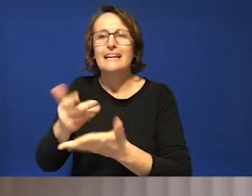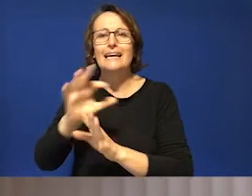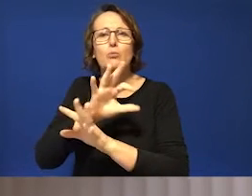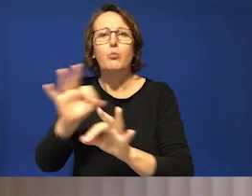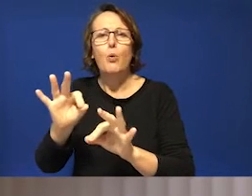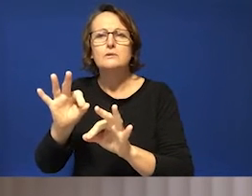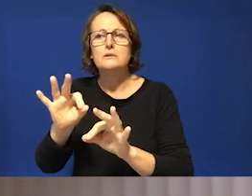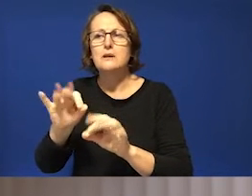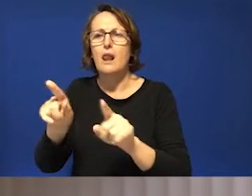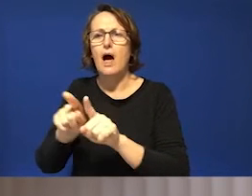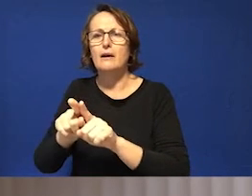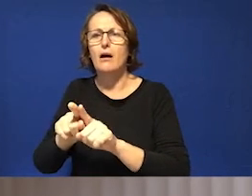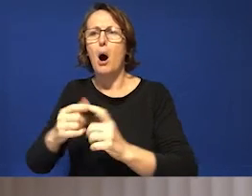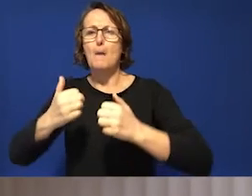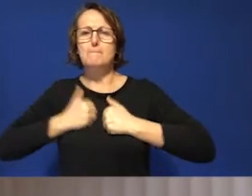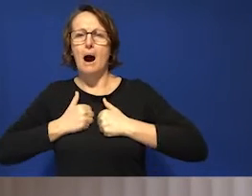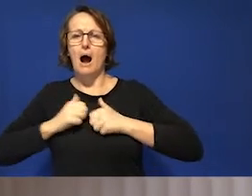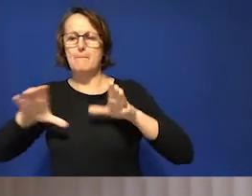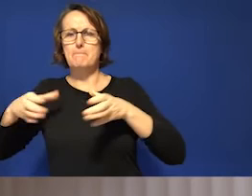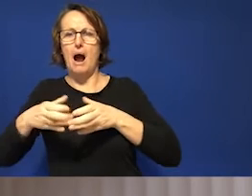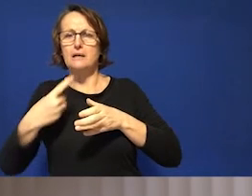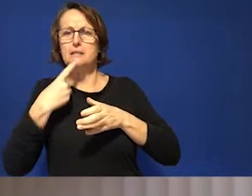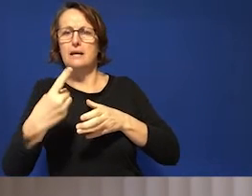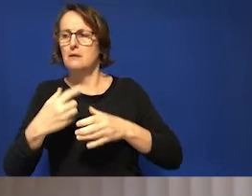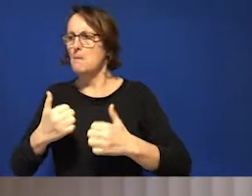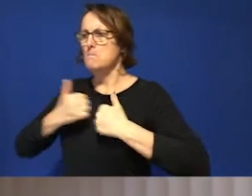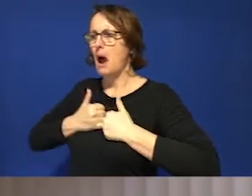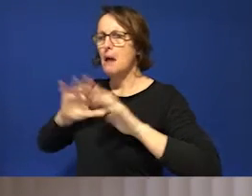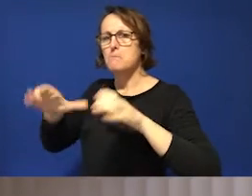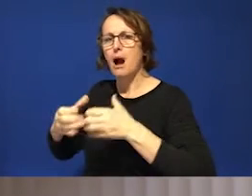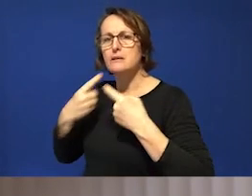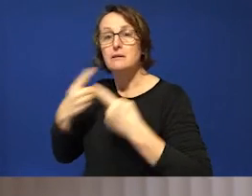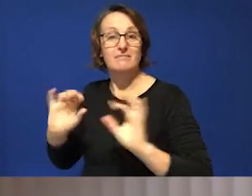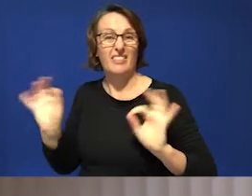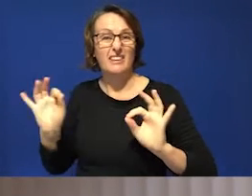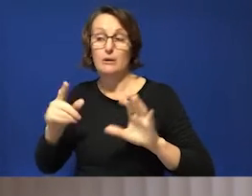there was not a party political response. It was an institutional response.